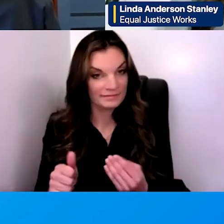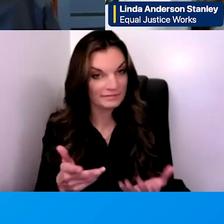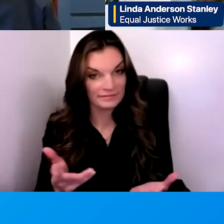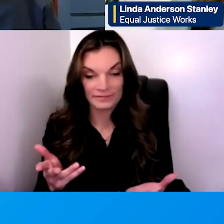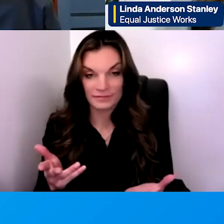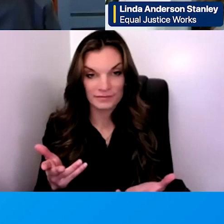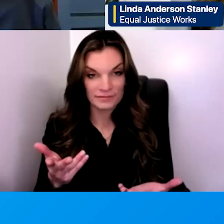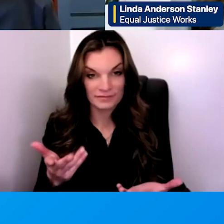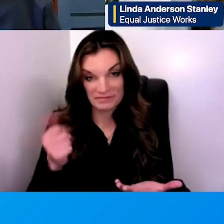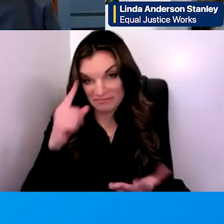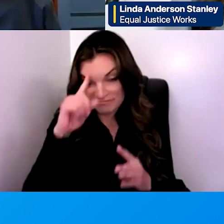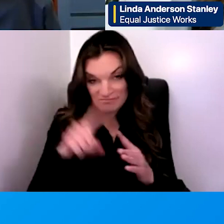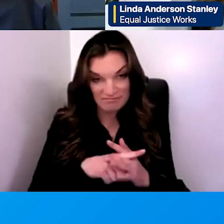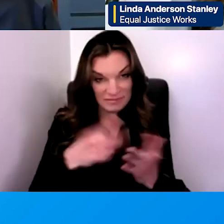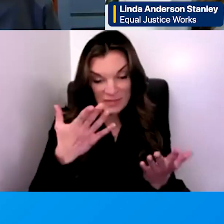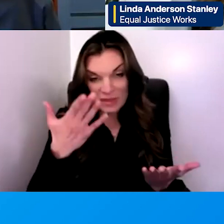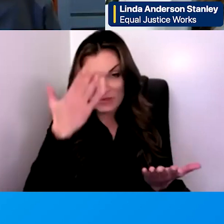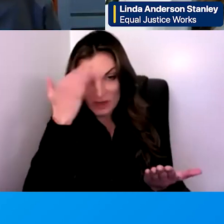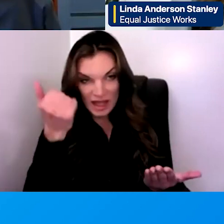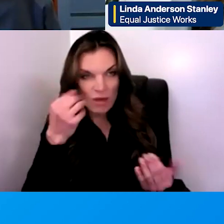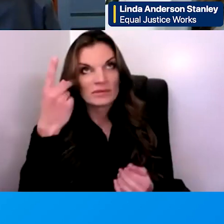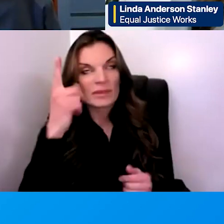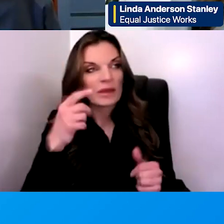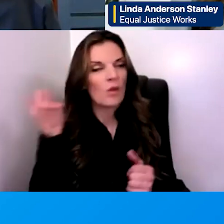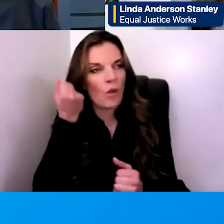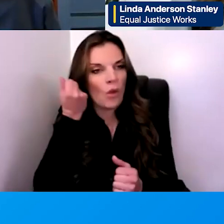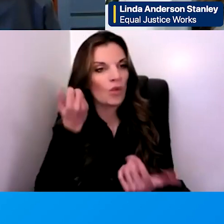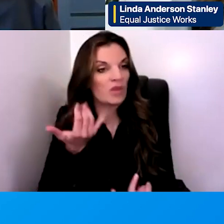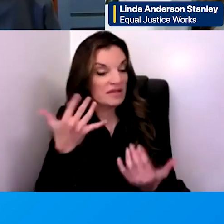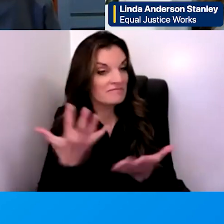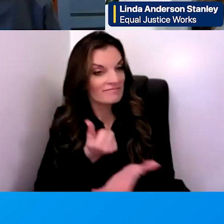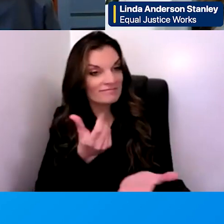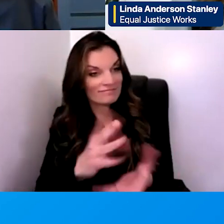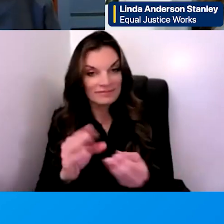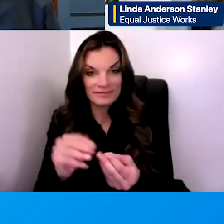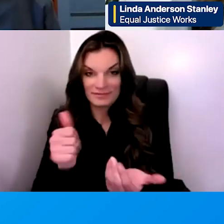couldn't?